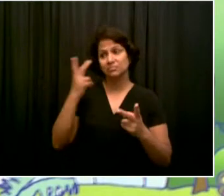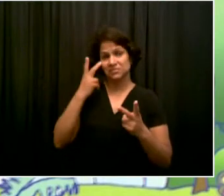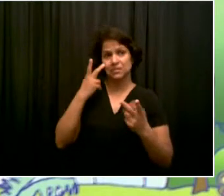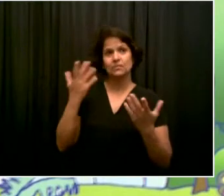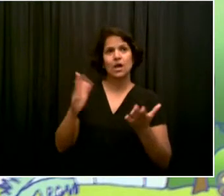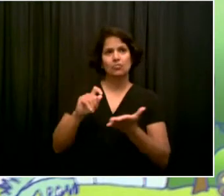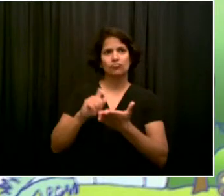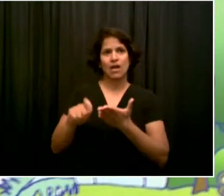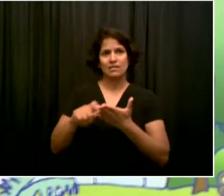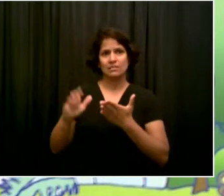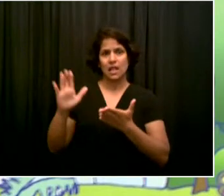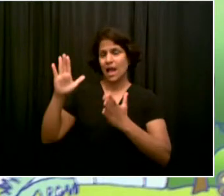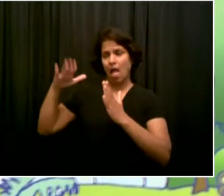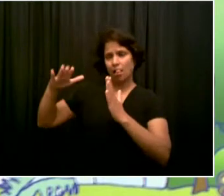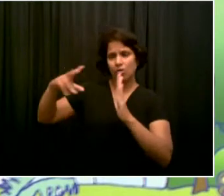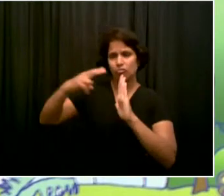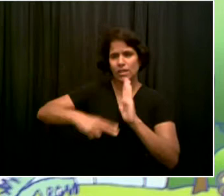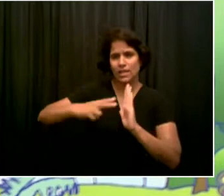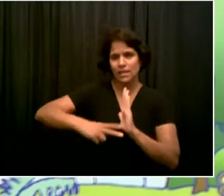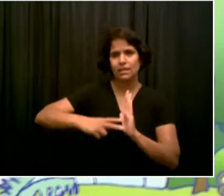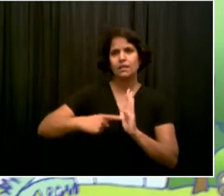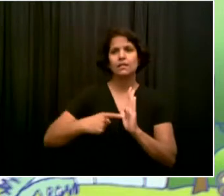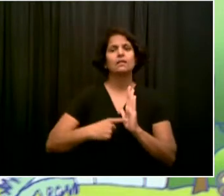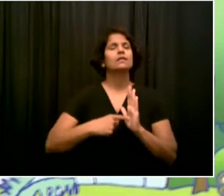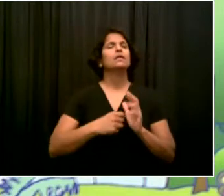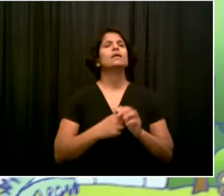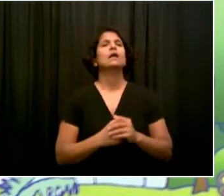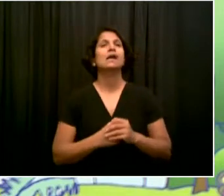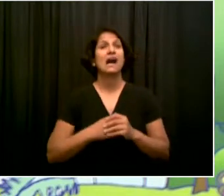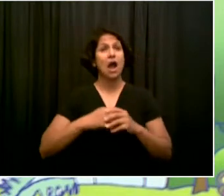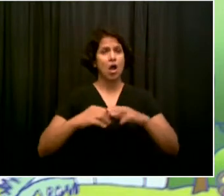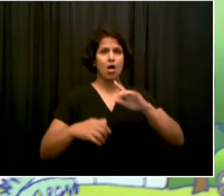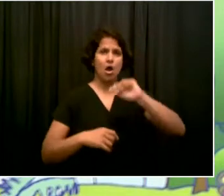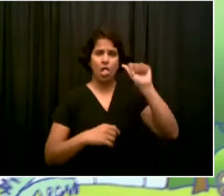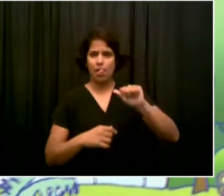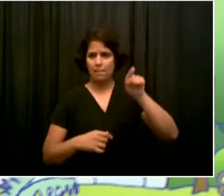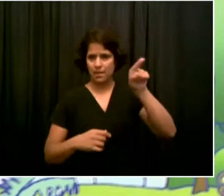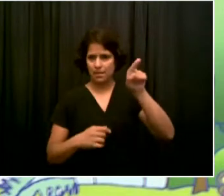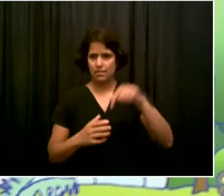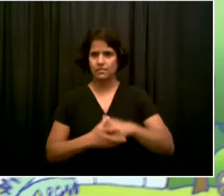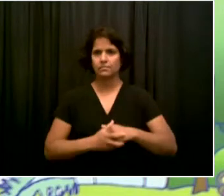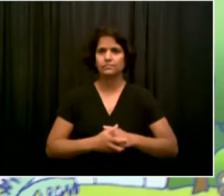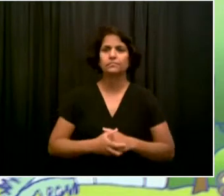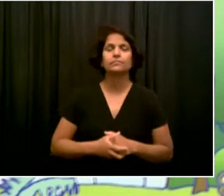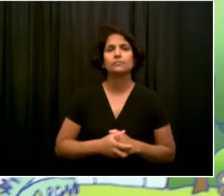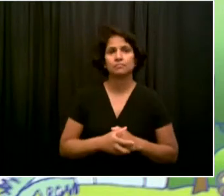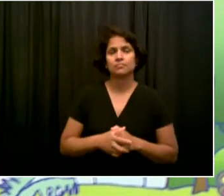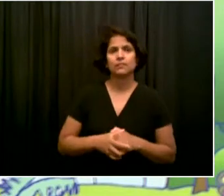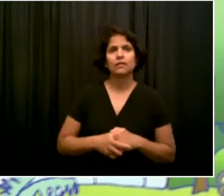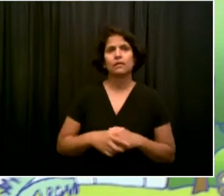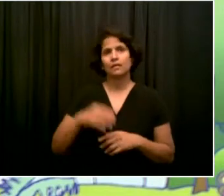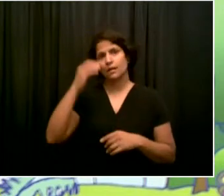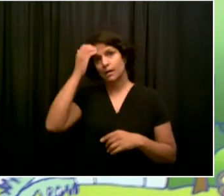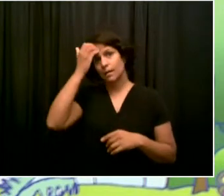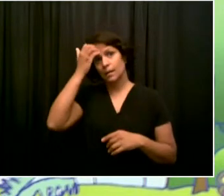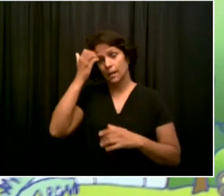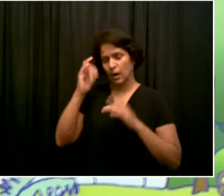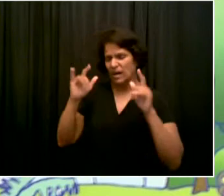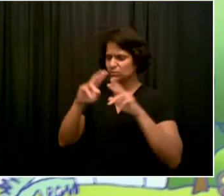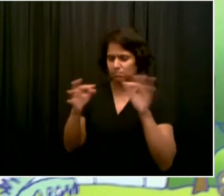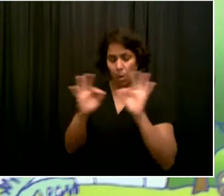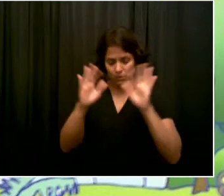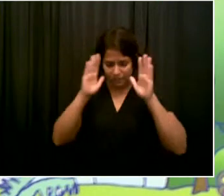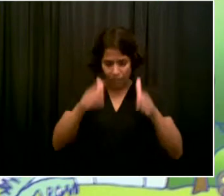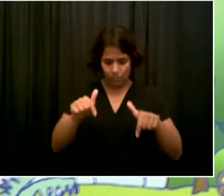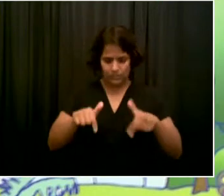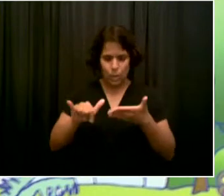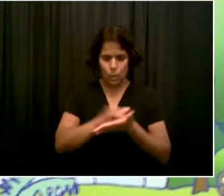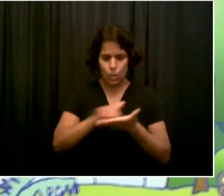DON'T HAVE I'M